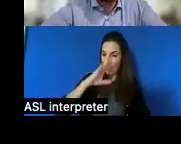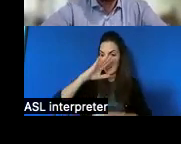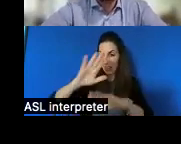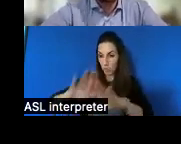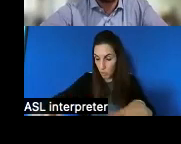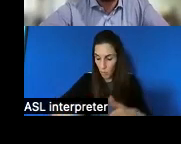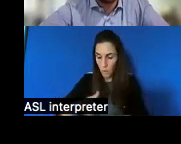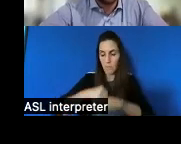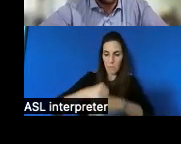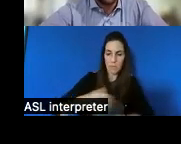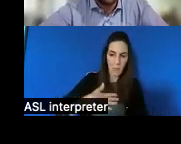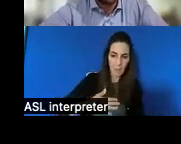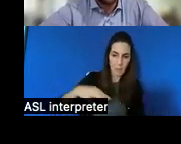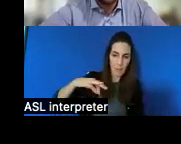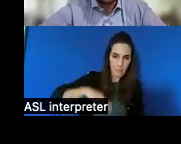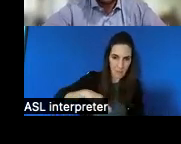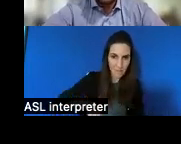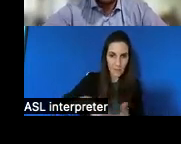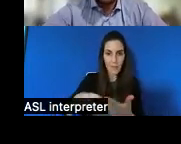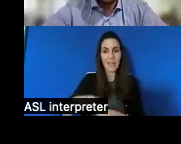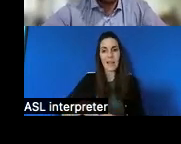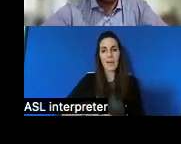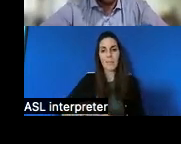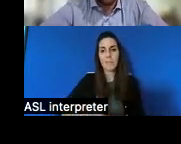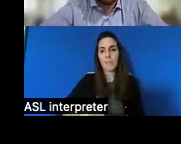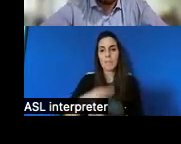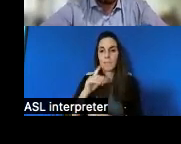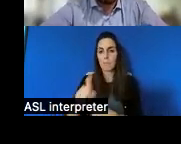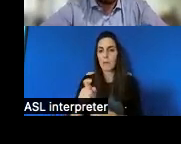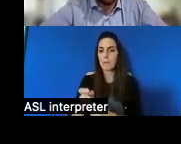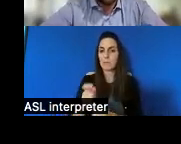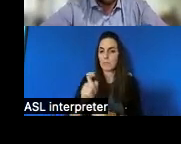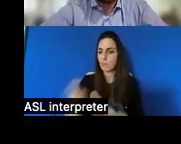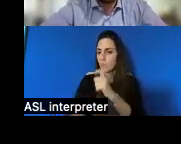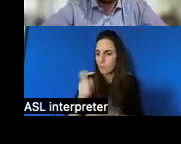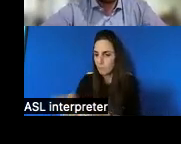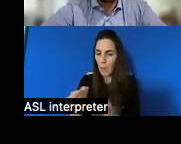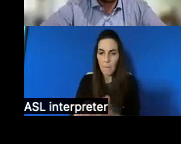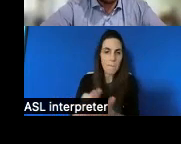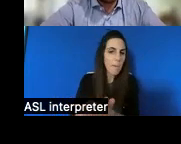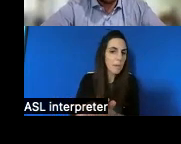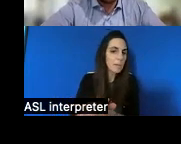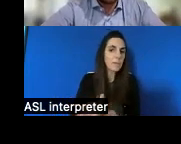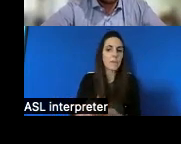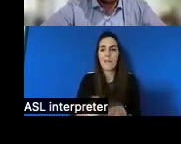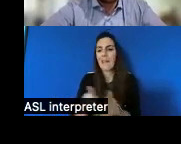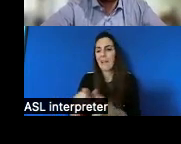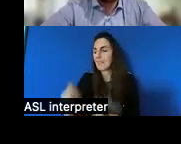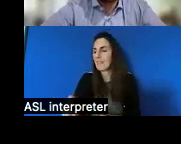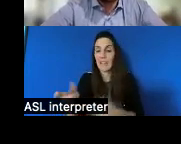distribute income is needed but that's pretty much it right it doesn't say anything individual